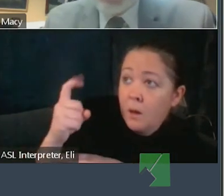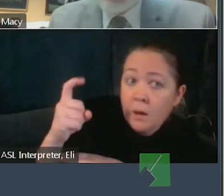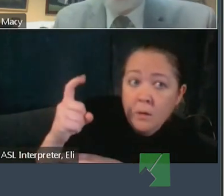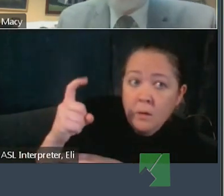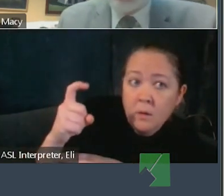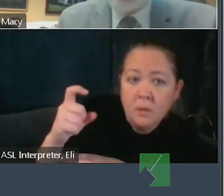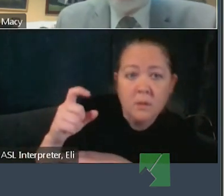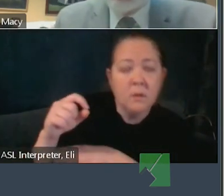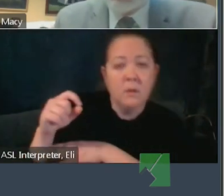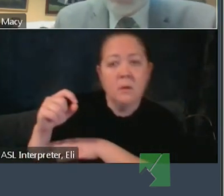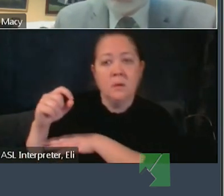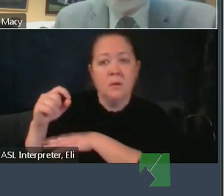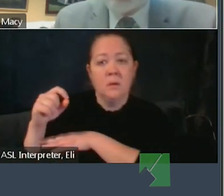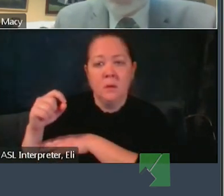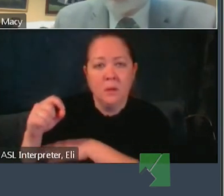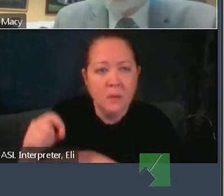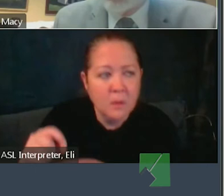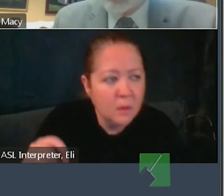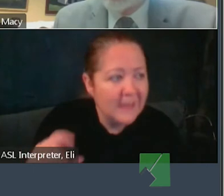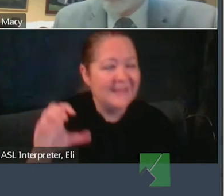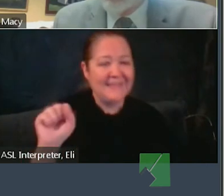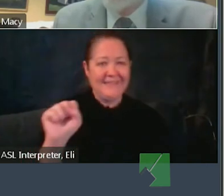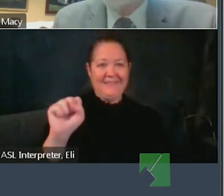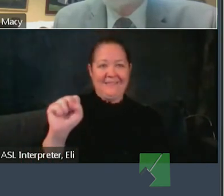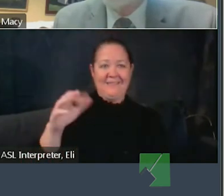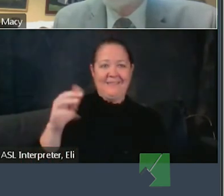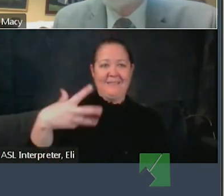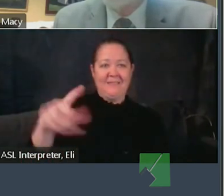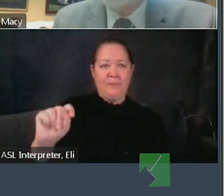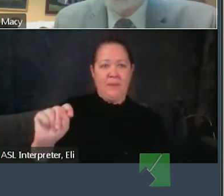That was September, 2020. Okay. Thank you.